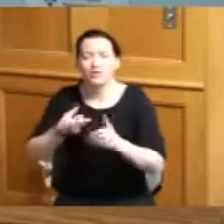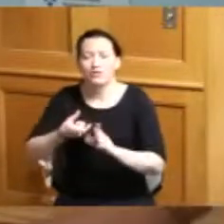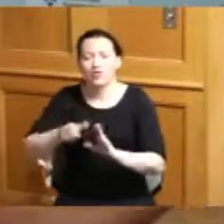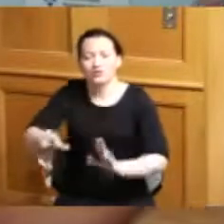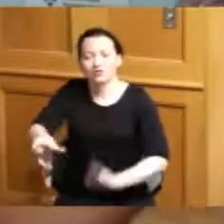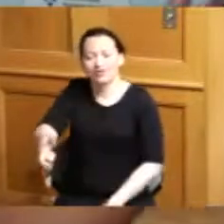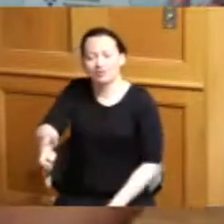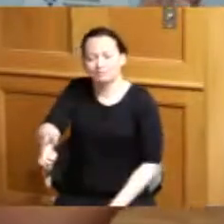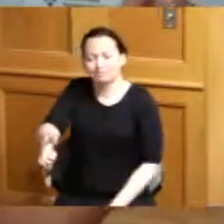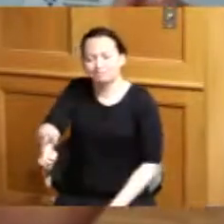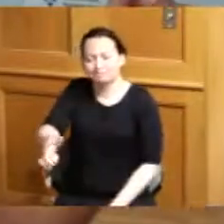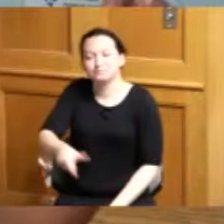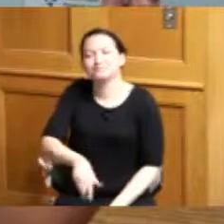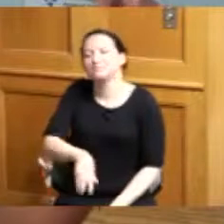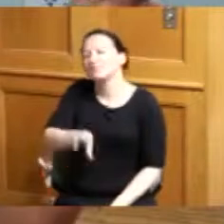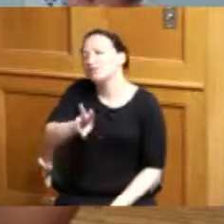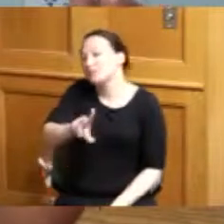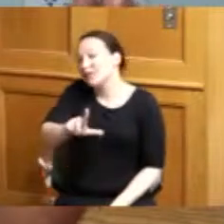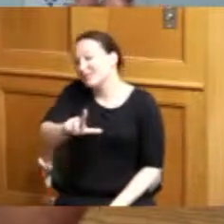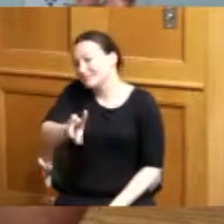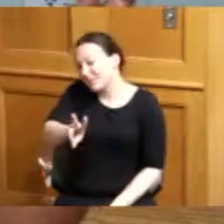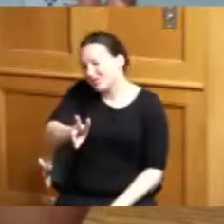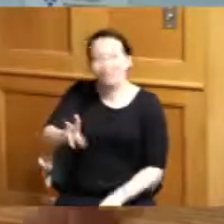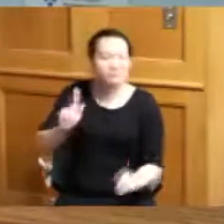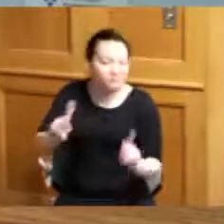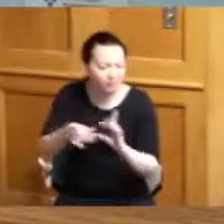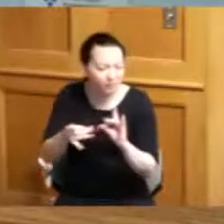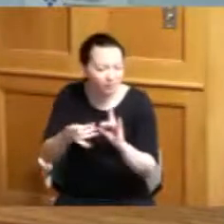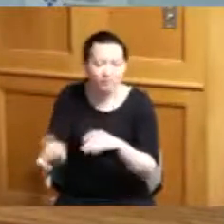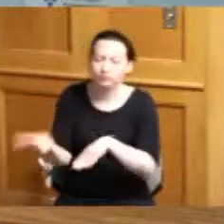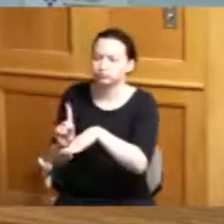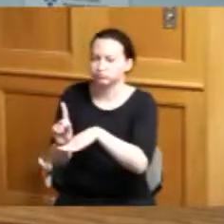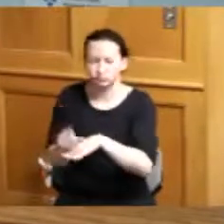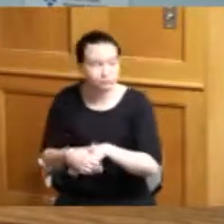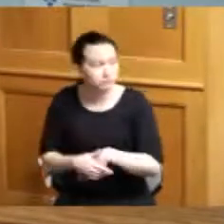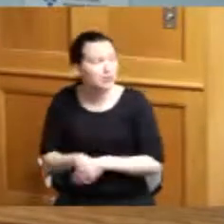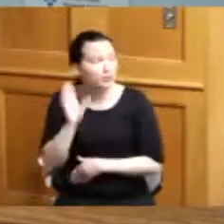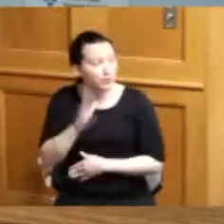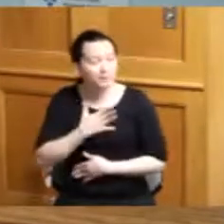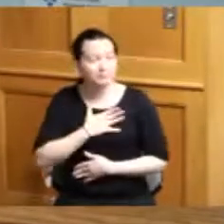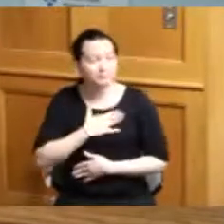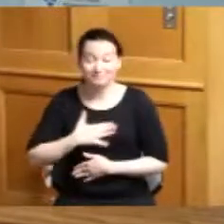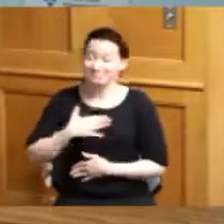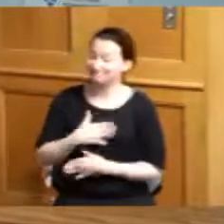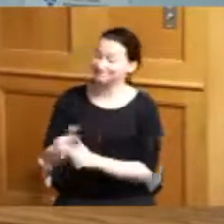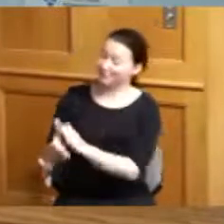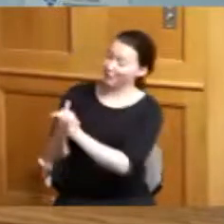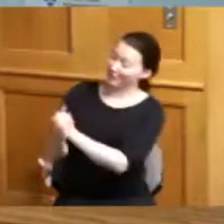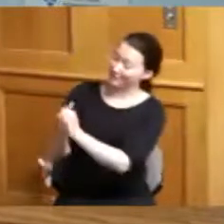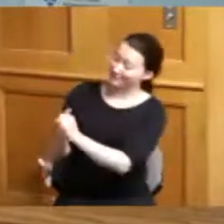uh WLW they all want to come on there so you know it's going to be really good congratulations thank